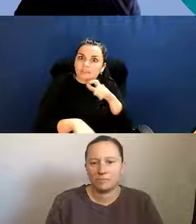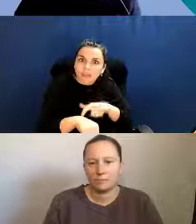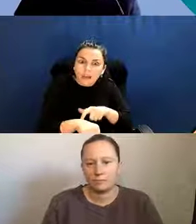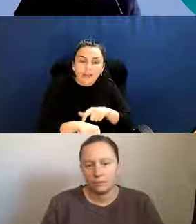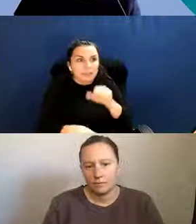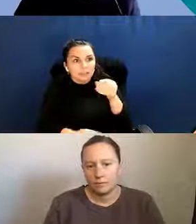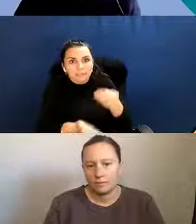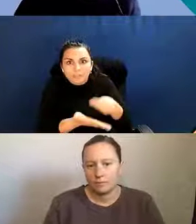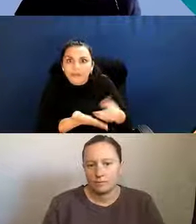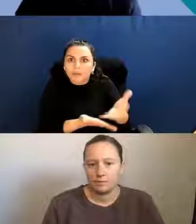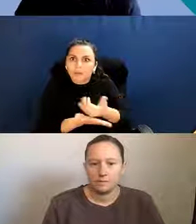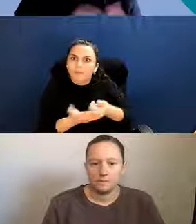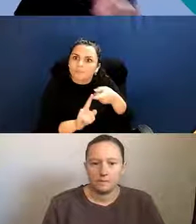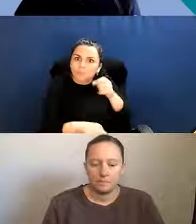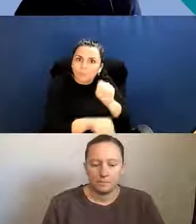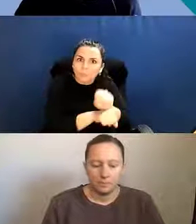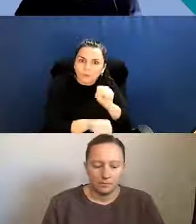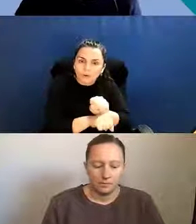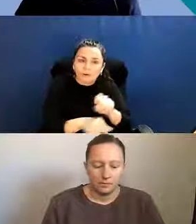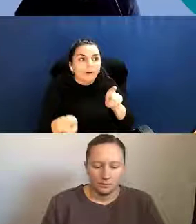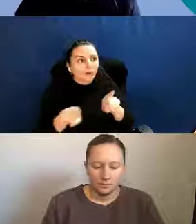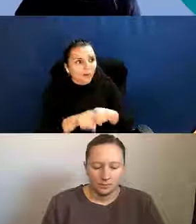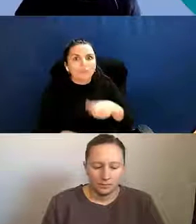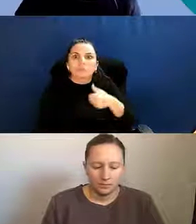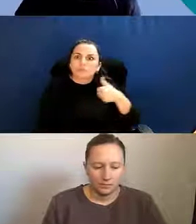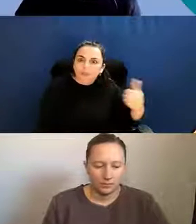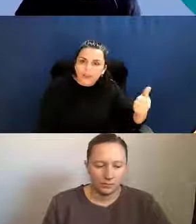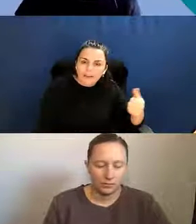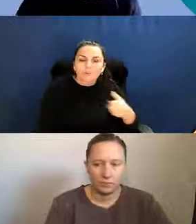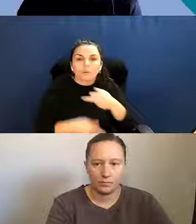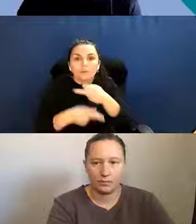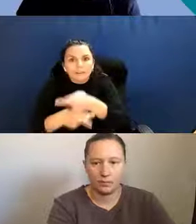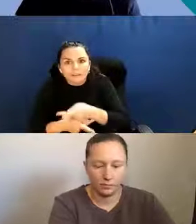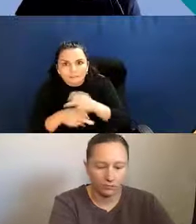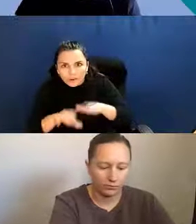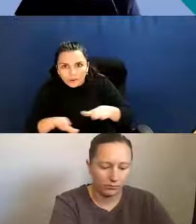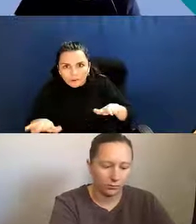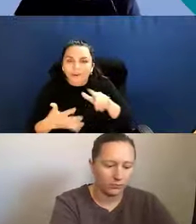never mind the effort of travel, childcare accommodations and related costs.